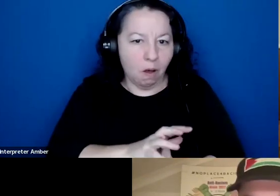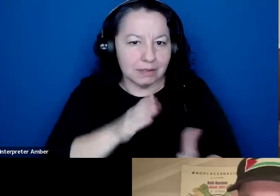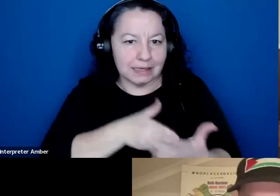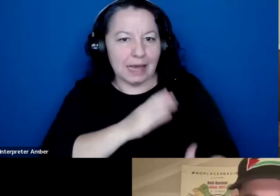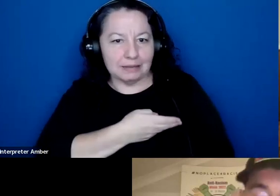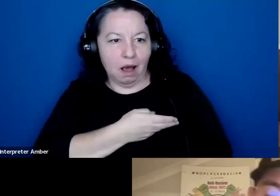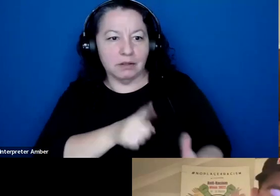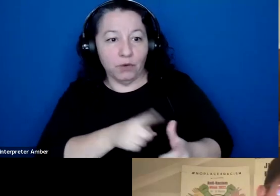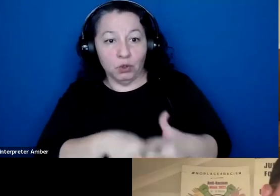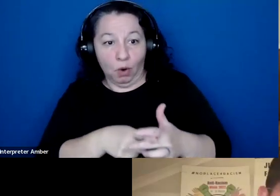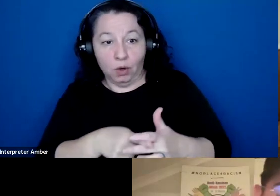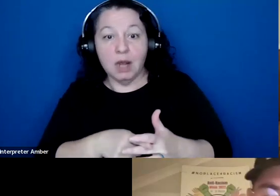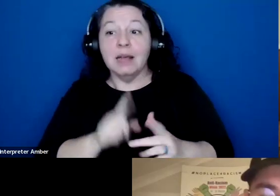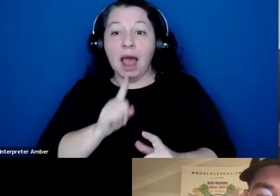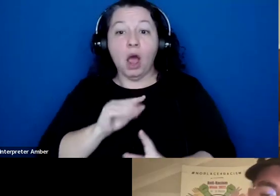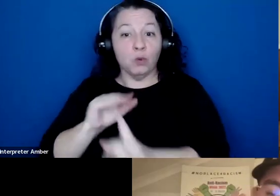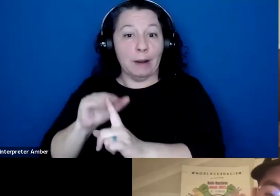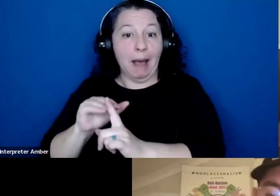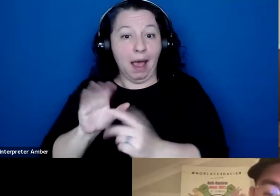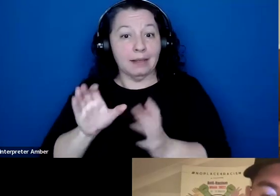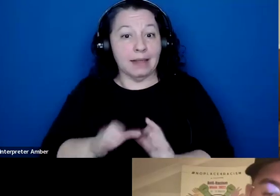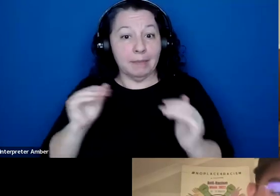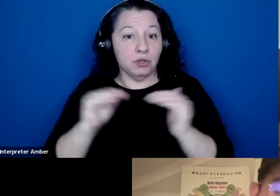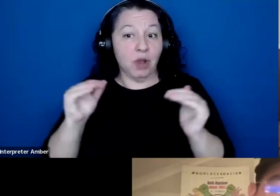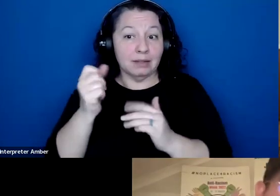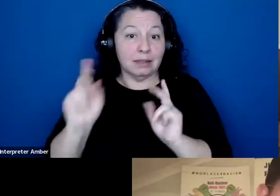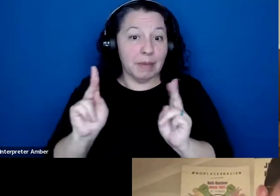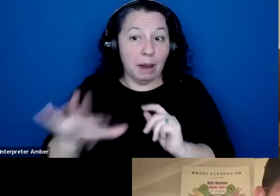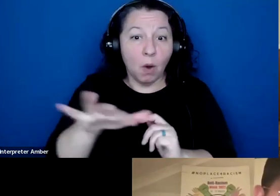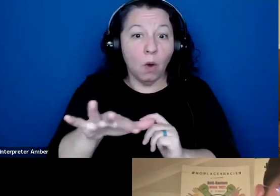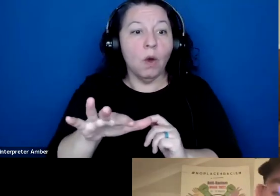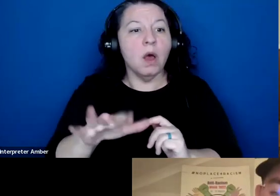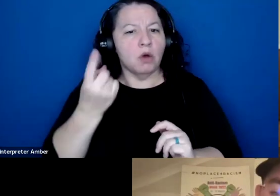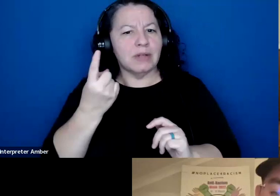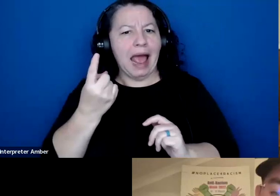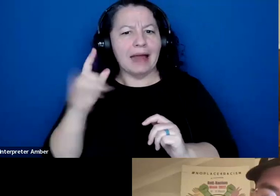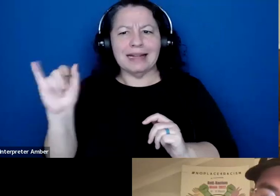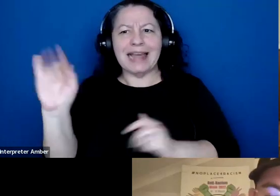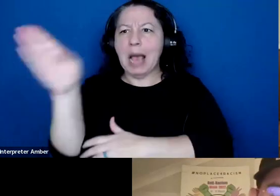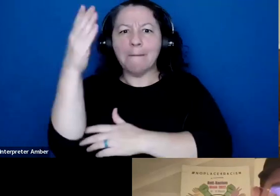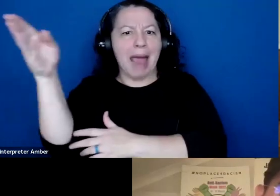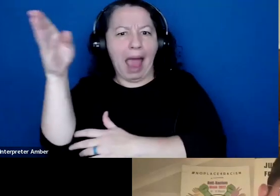where they reminded the climate justice movement that climate justice is a banner under which vulnerable, marginalized,